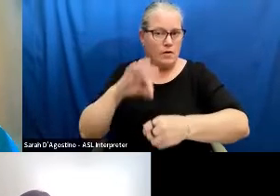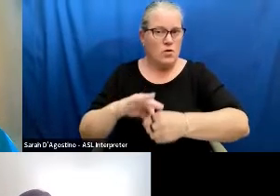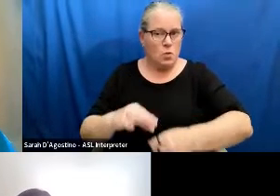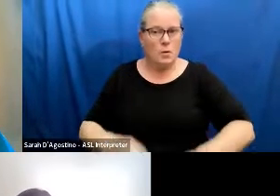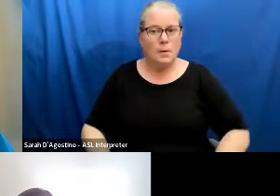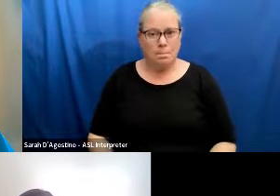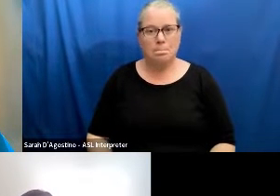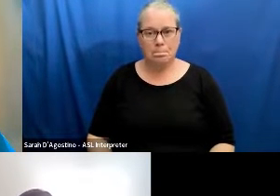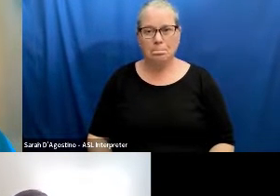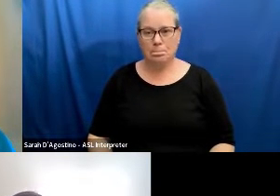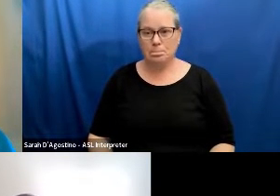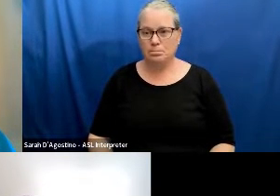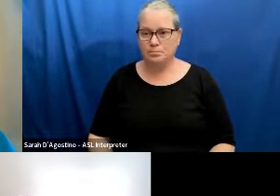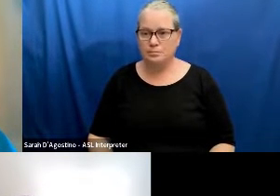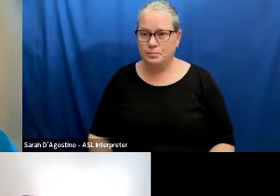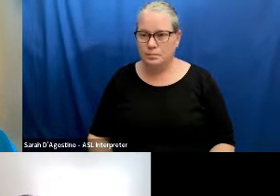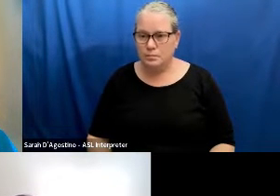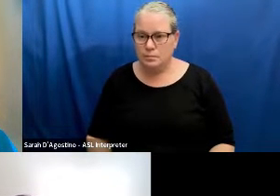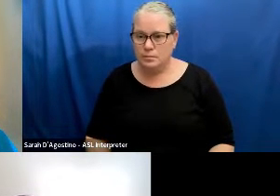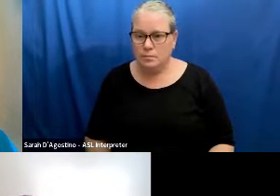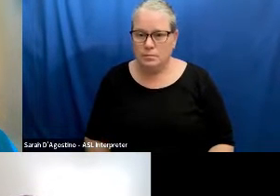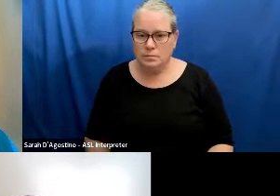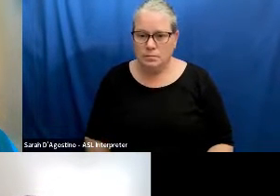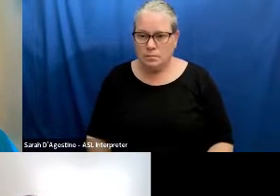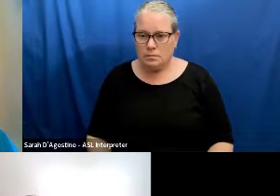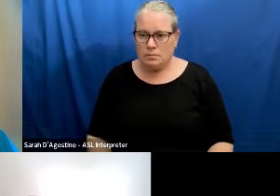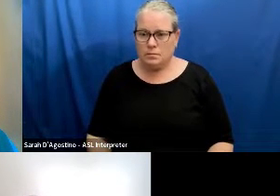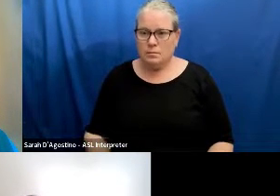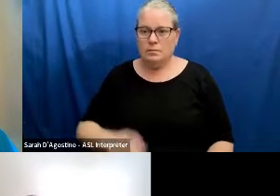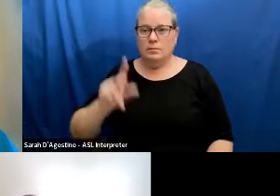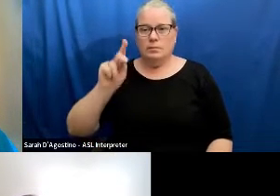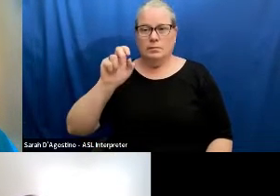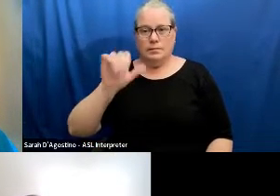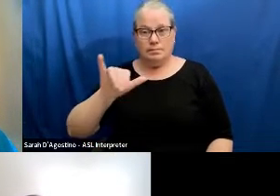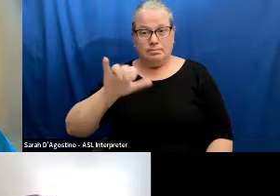bonnie can i ask you to uh ask the next question on the slide